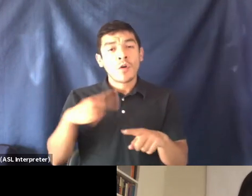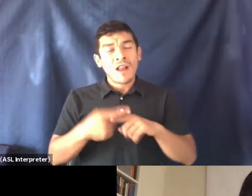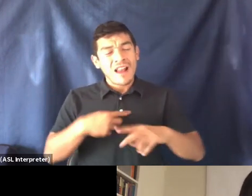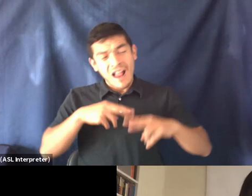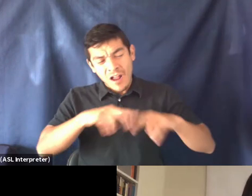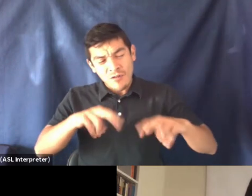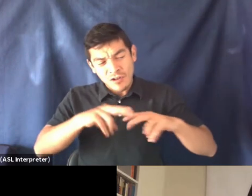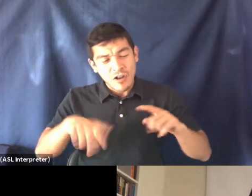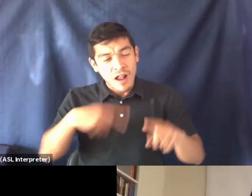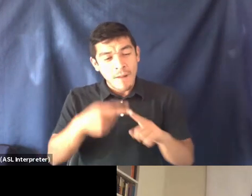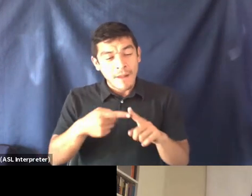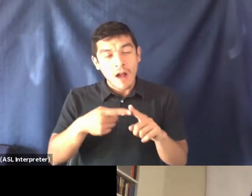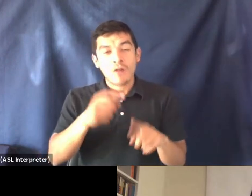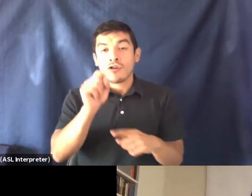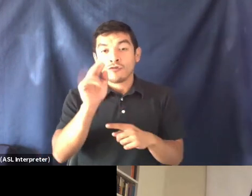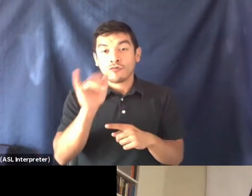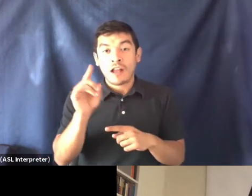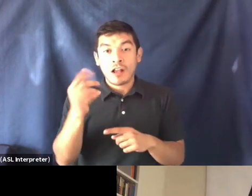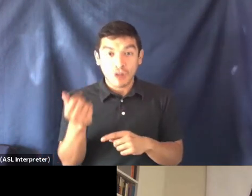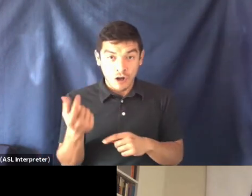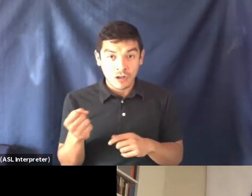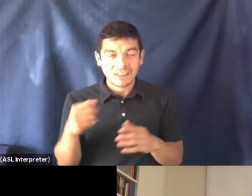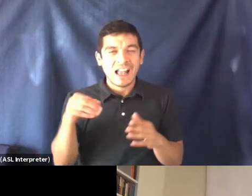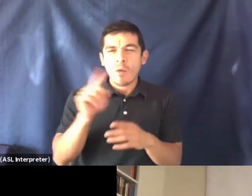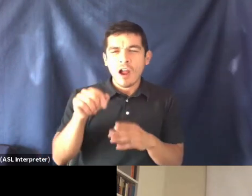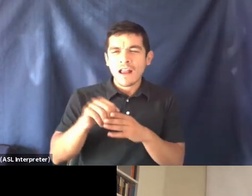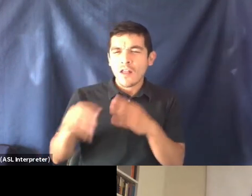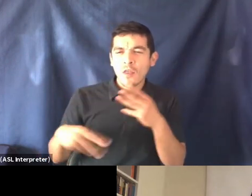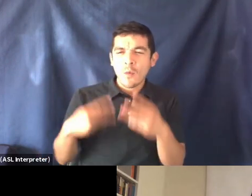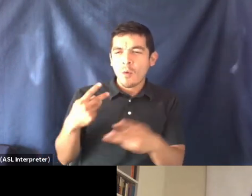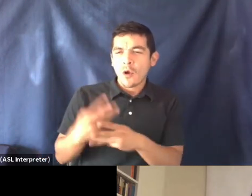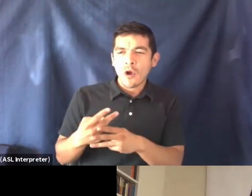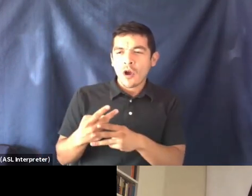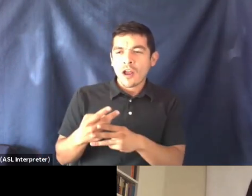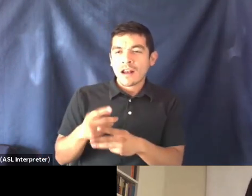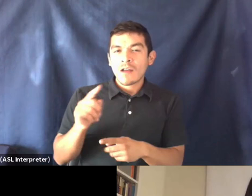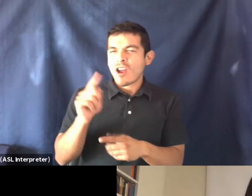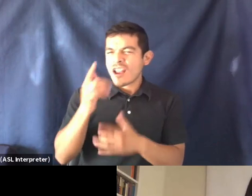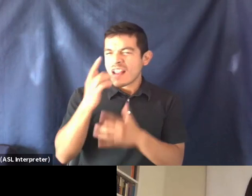into a city or where there's interesting history Turkey came up as one of those places.